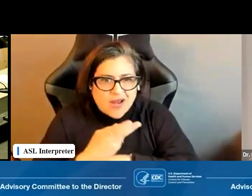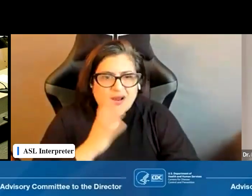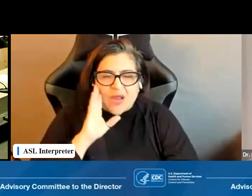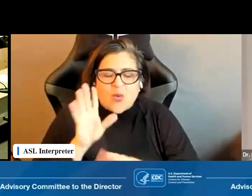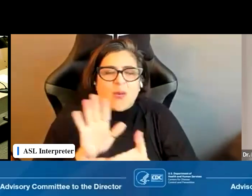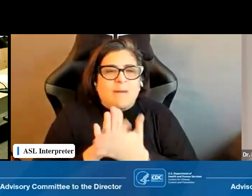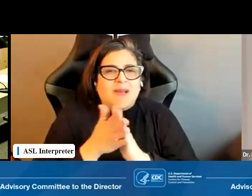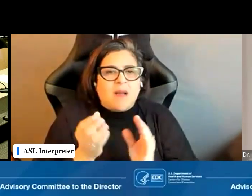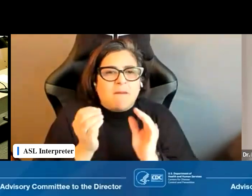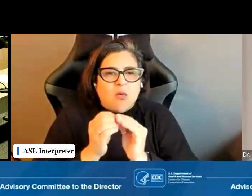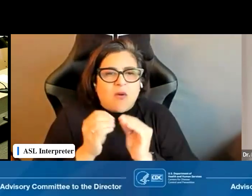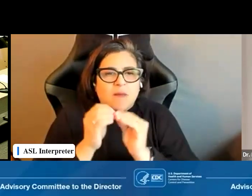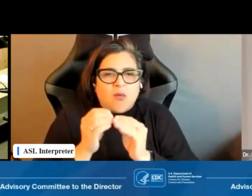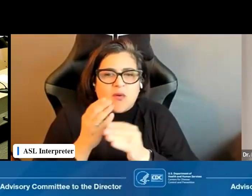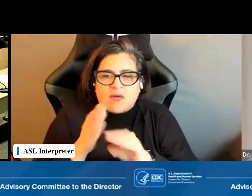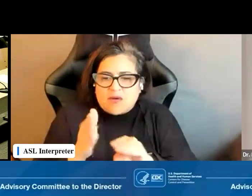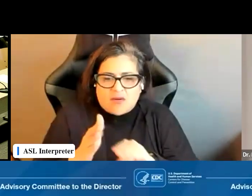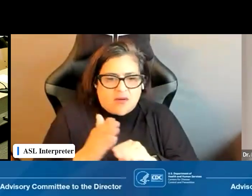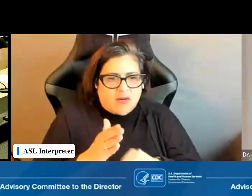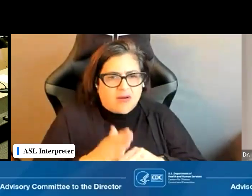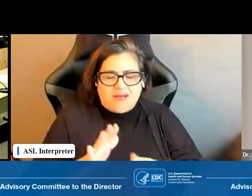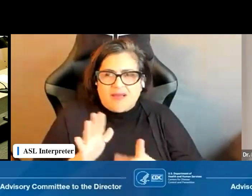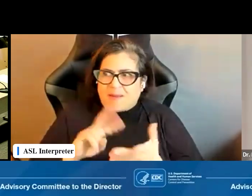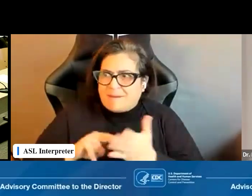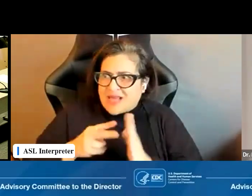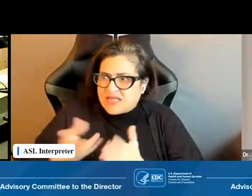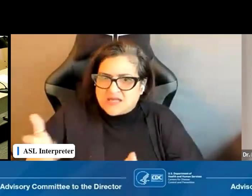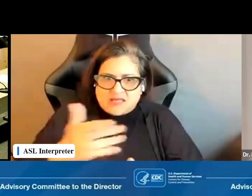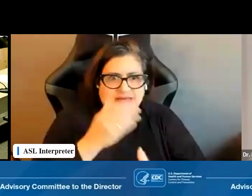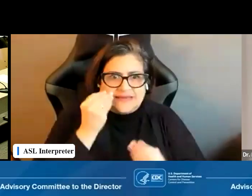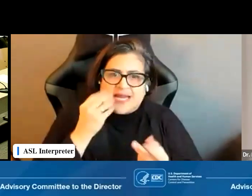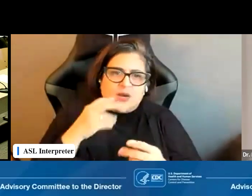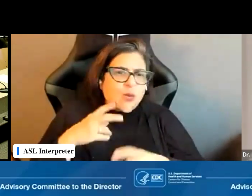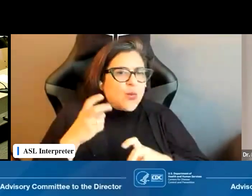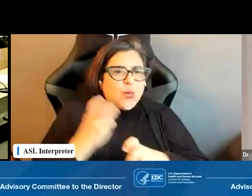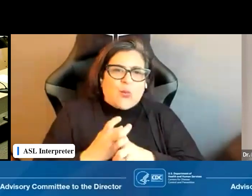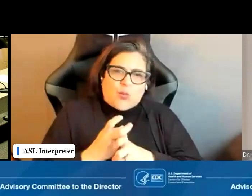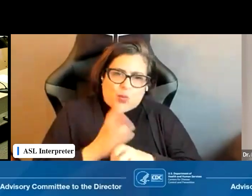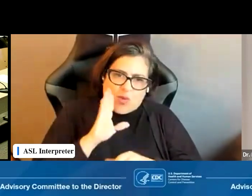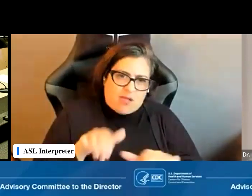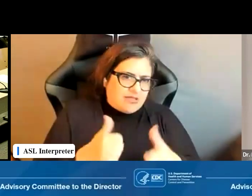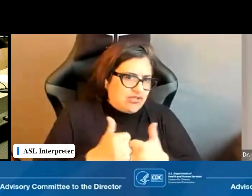so in how we actually aggregate the data coming forward. It's going to be a very challenging environment to work in.